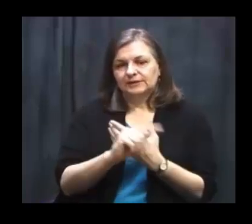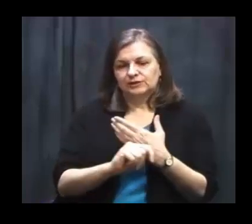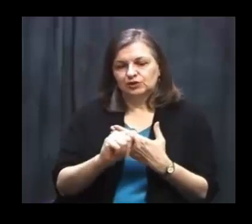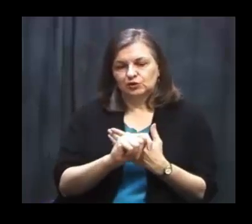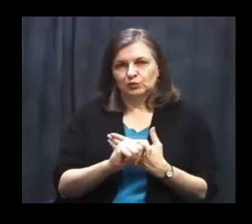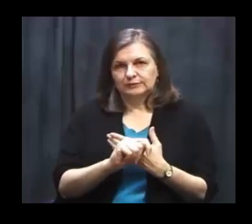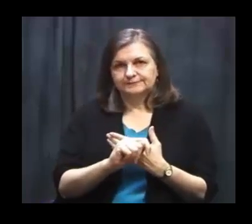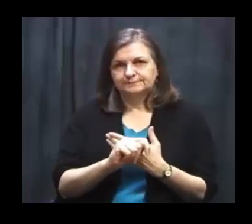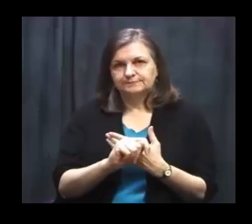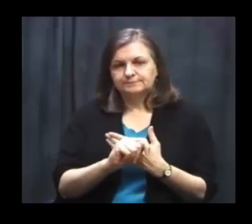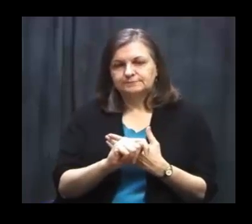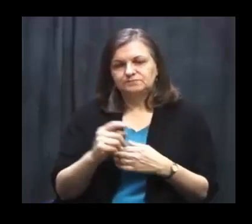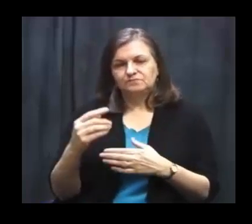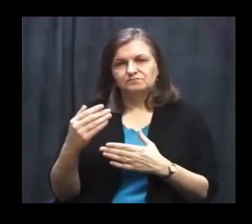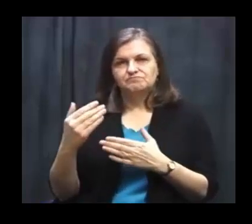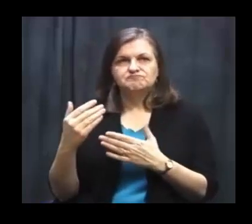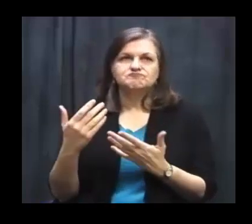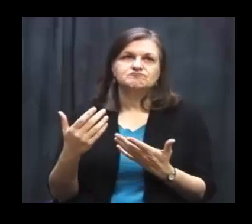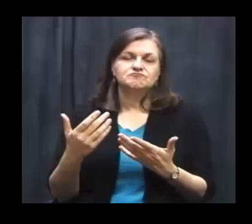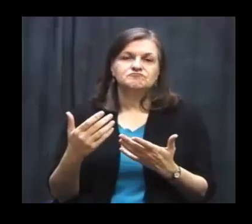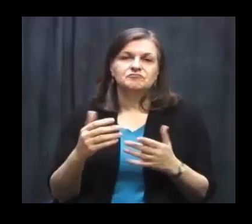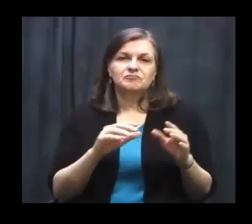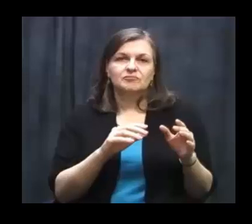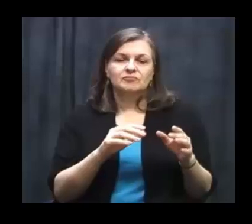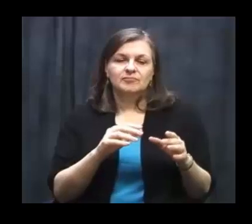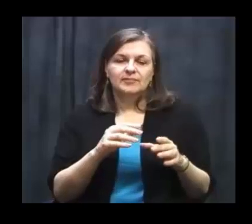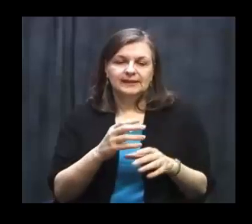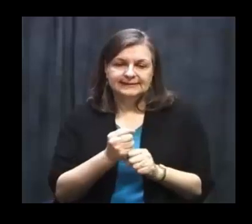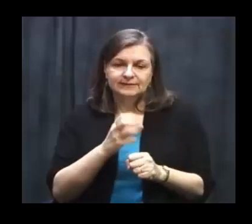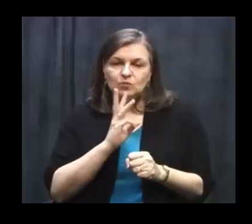moves all of our